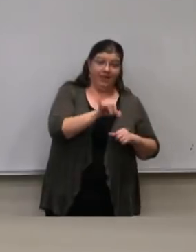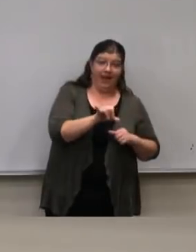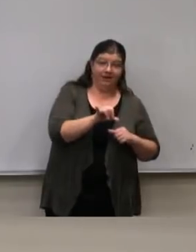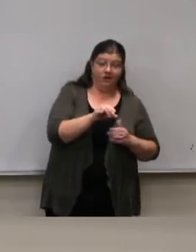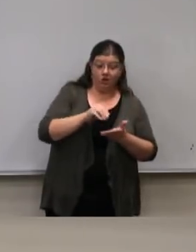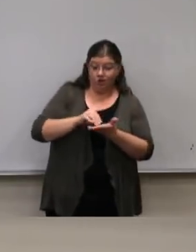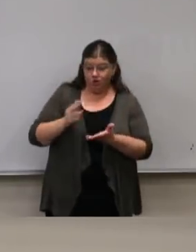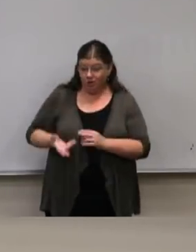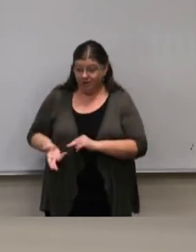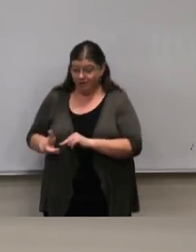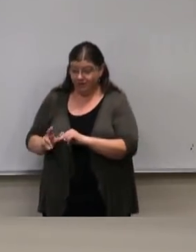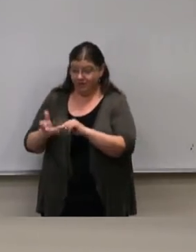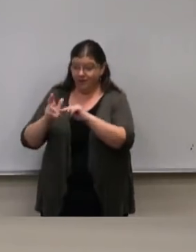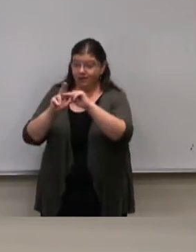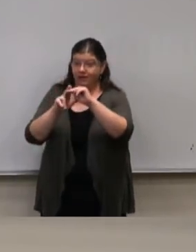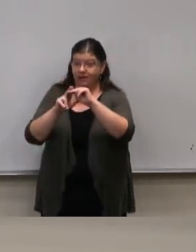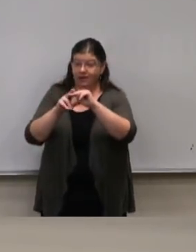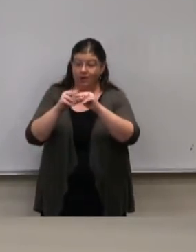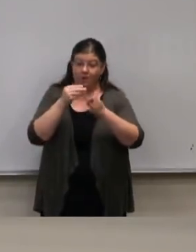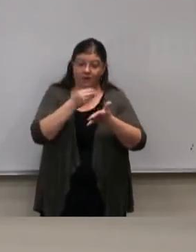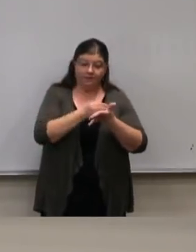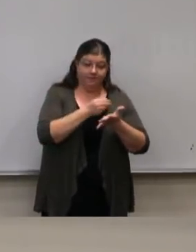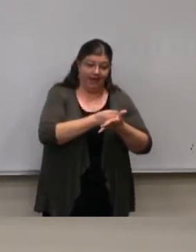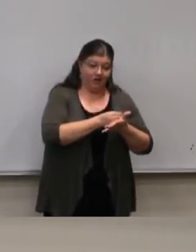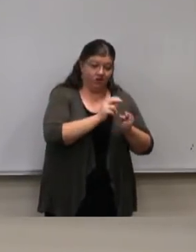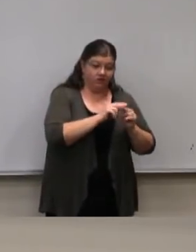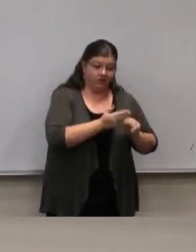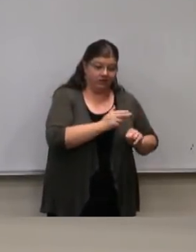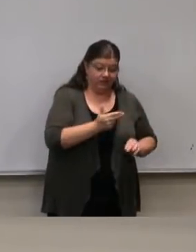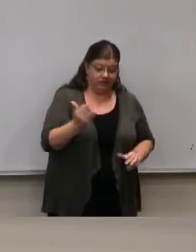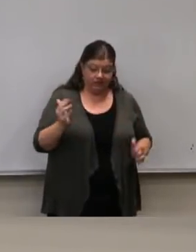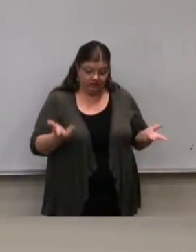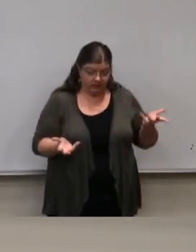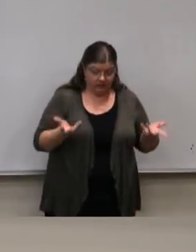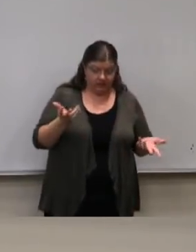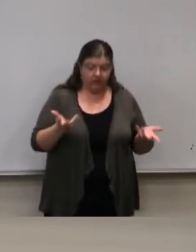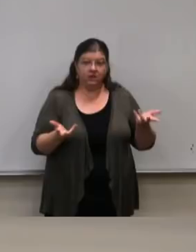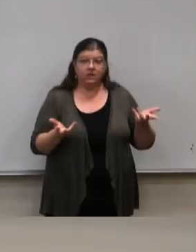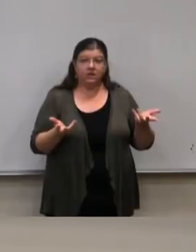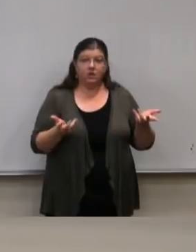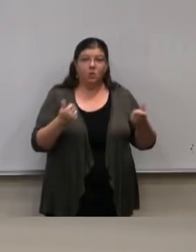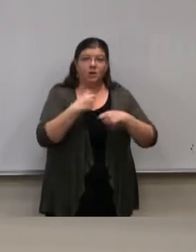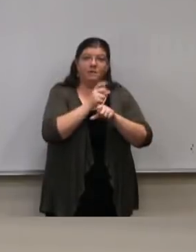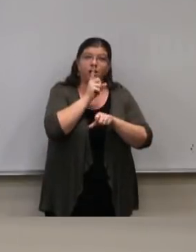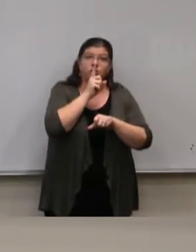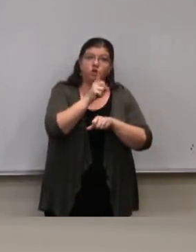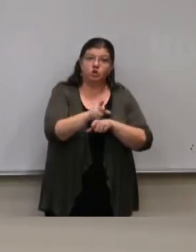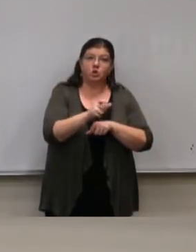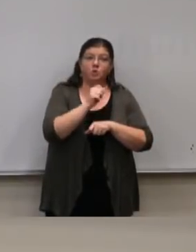of that combined with budget pressures, we want to make sure that we don't see we don't have a repeat of what happened